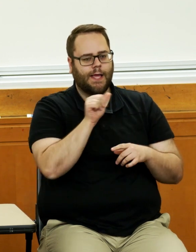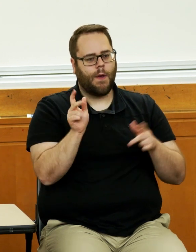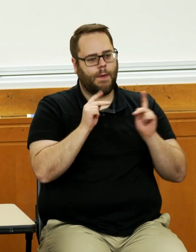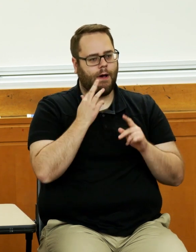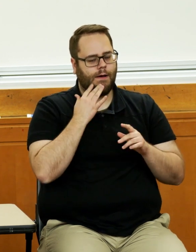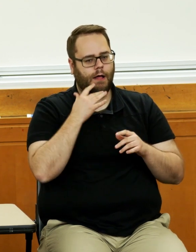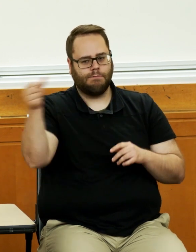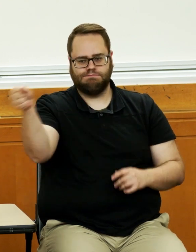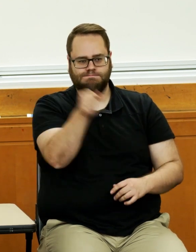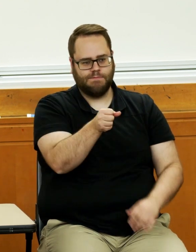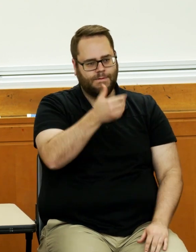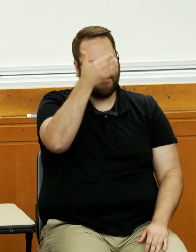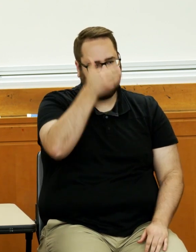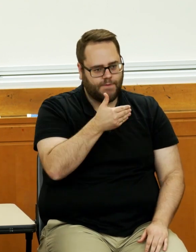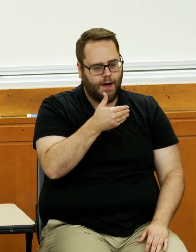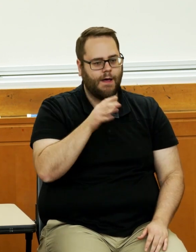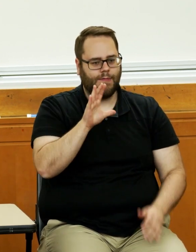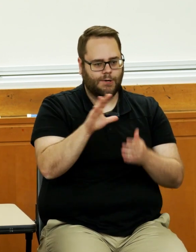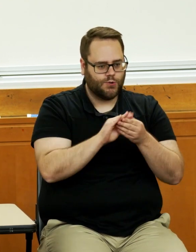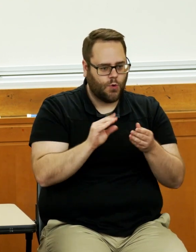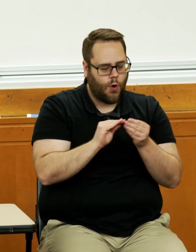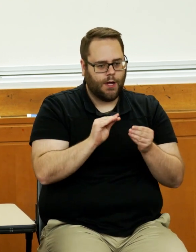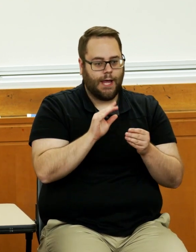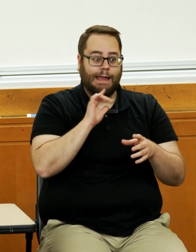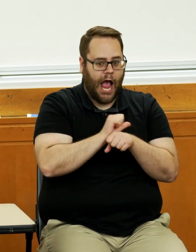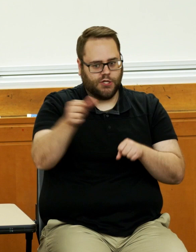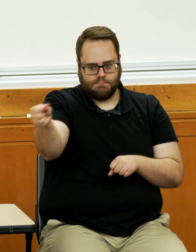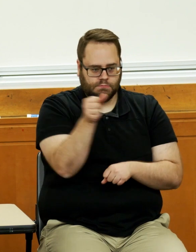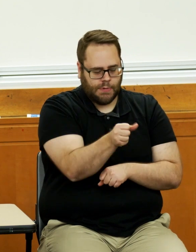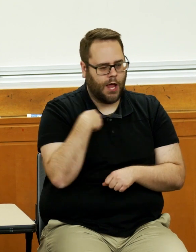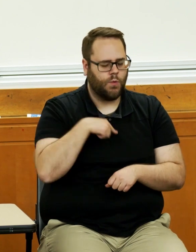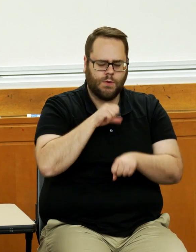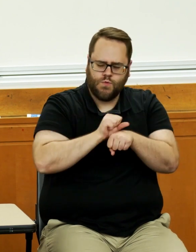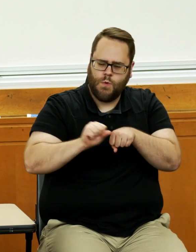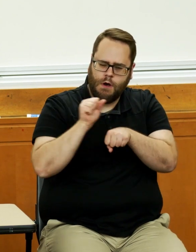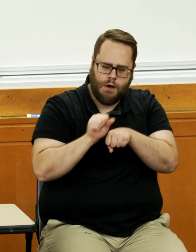literally and narratively, and we worked really hard to insist on that. We paid them.